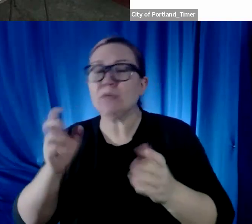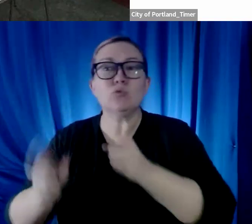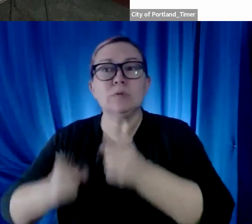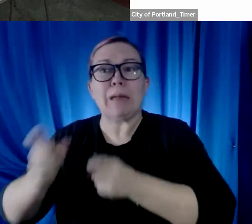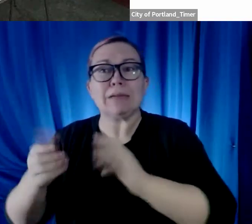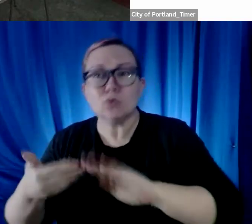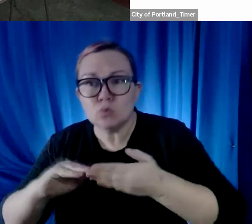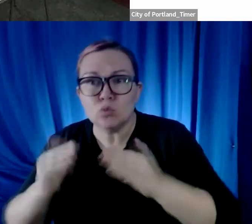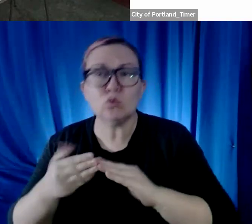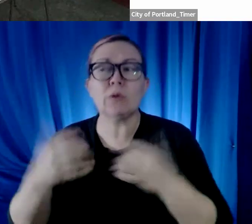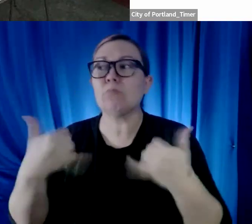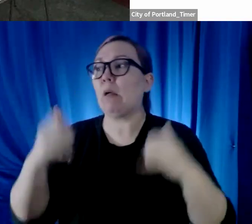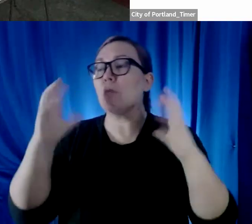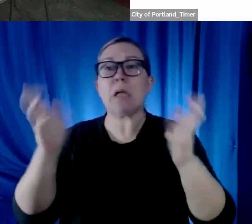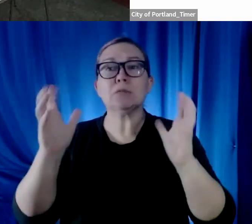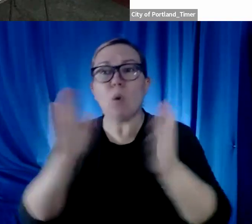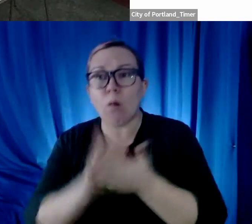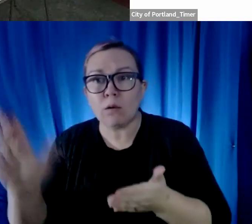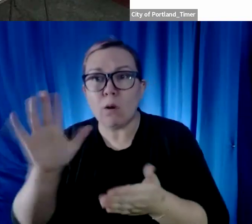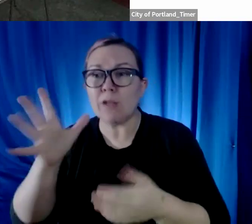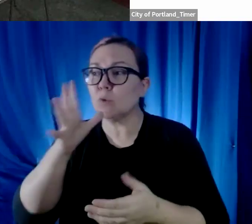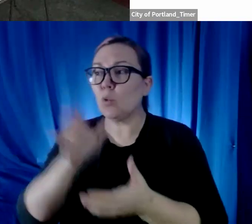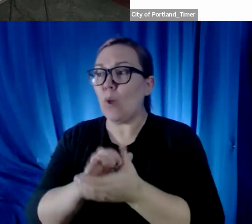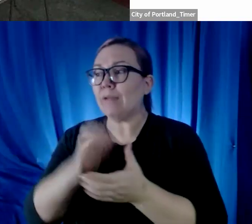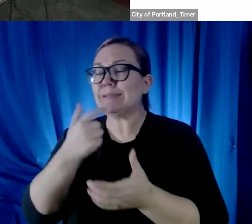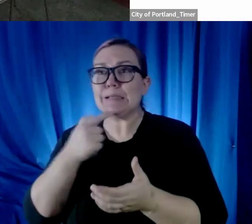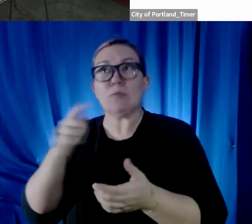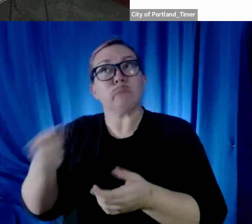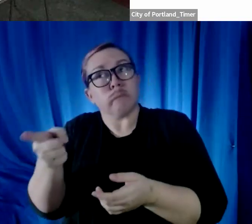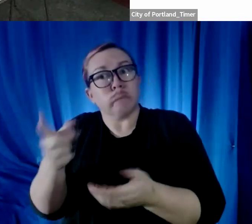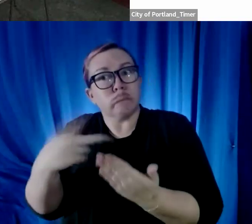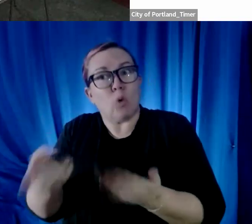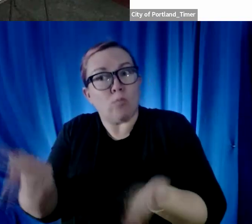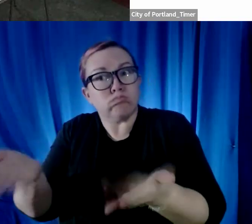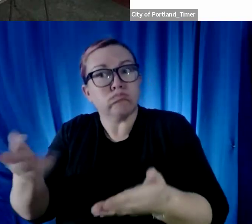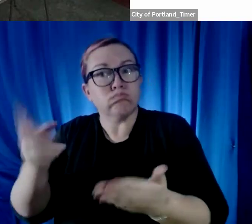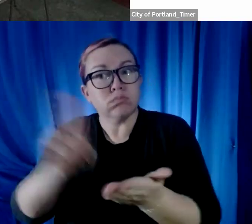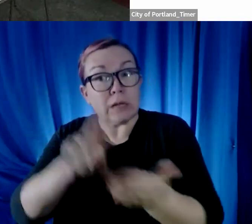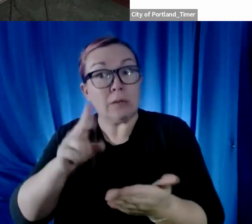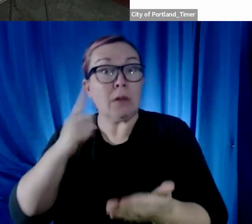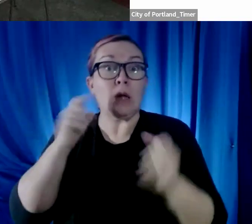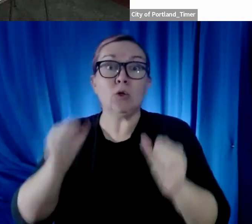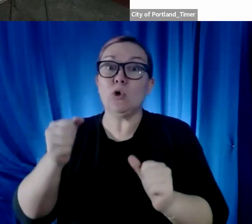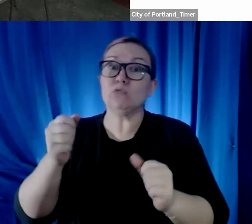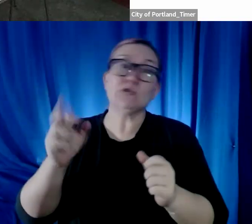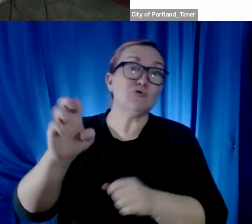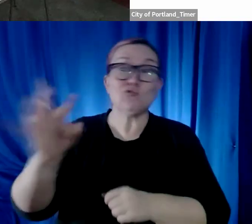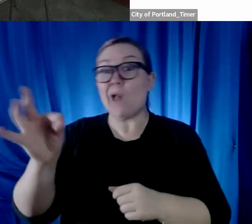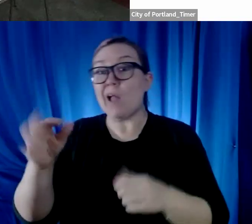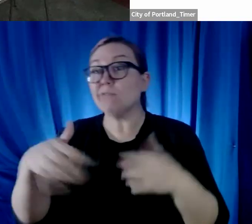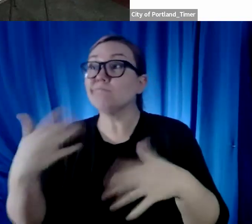I played basketball in college. My wife says, hey, there's this program, go sign up. I thought I could just come in and ref some basketball. I played it. I know it.